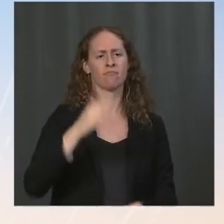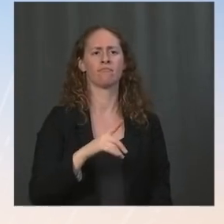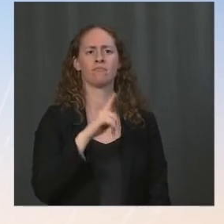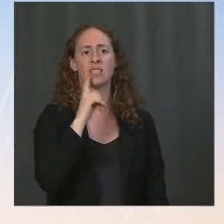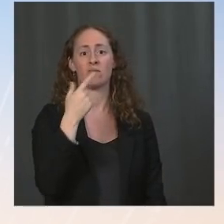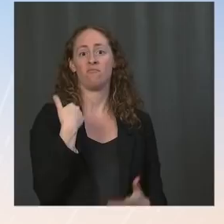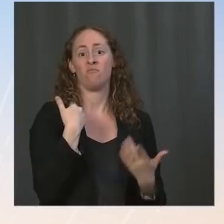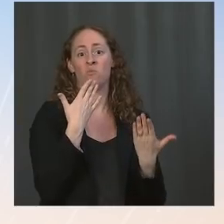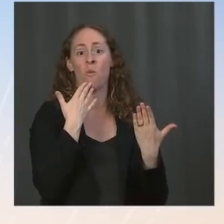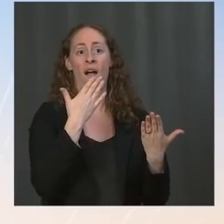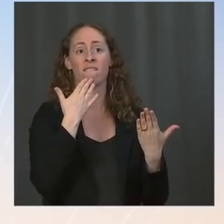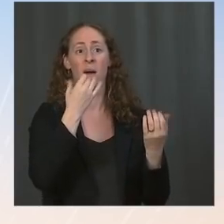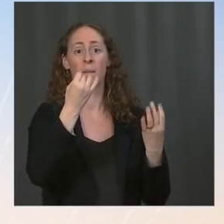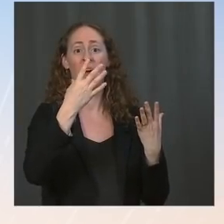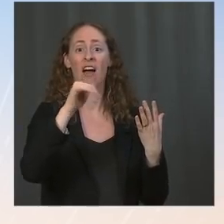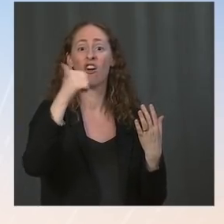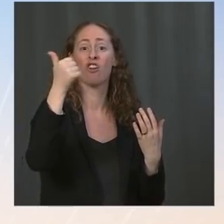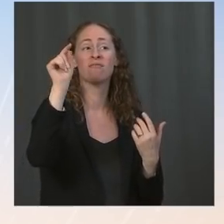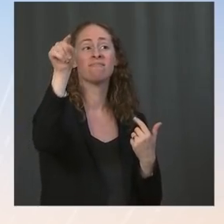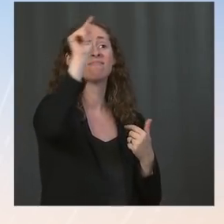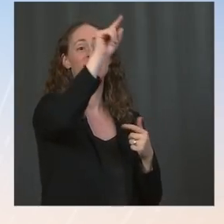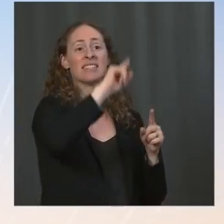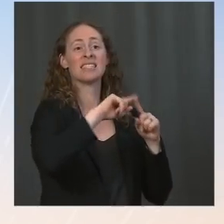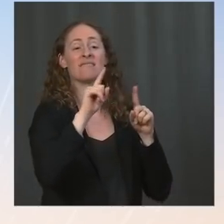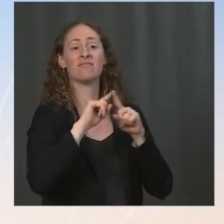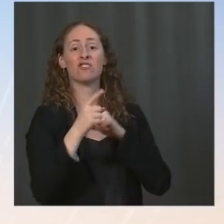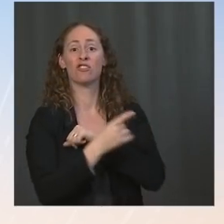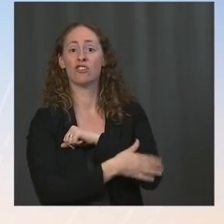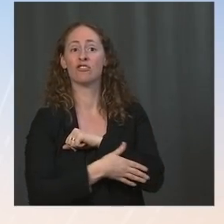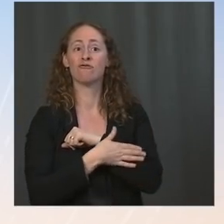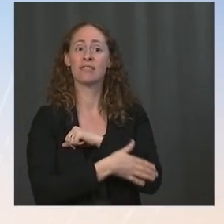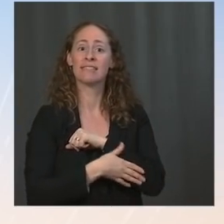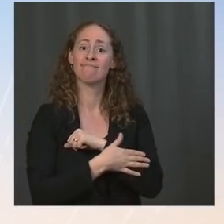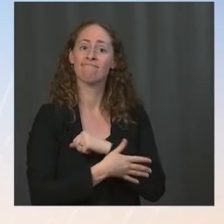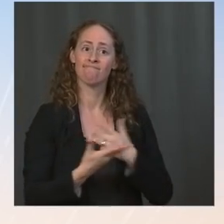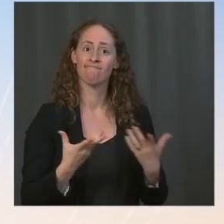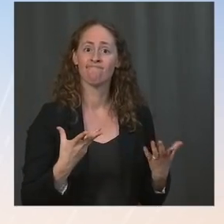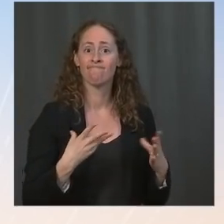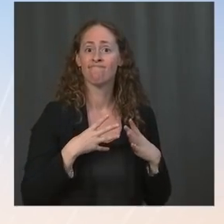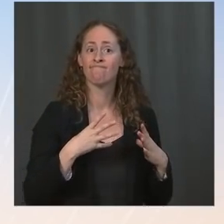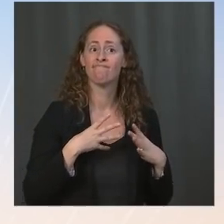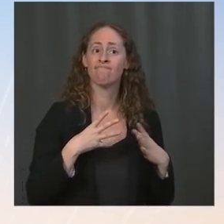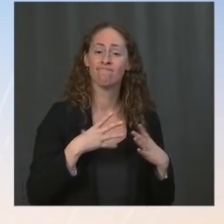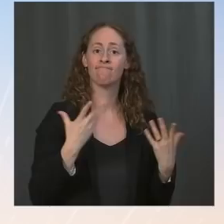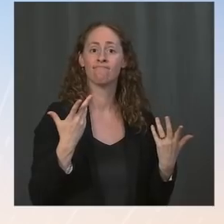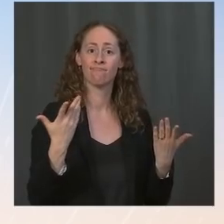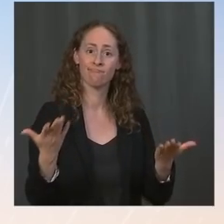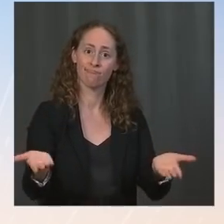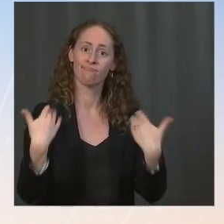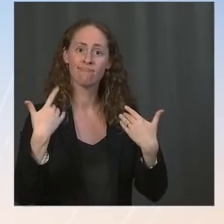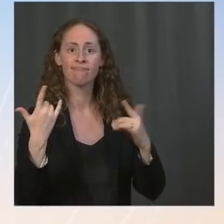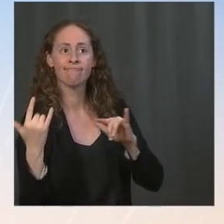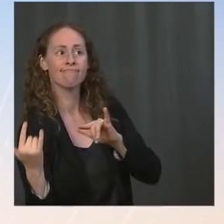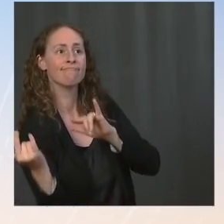some of whom are serving as lily-pad countries, where individuals are going as, for many of them, their screening process is continuing